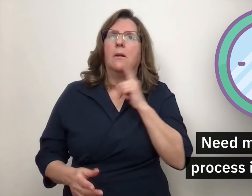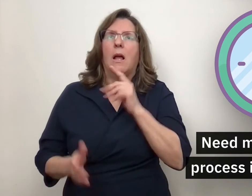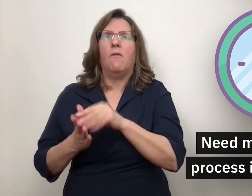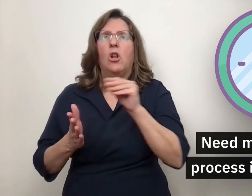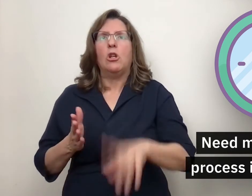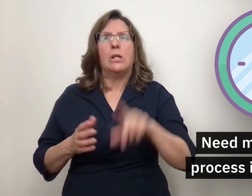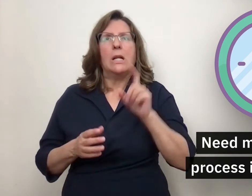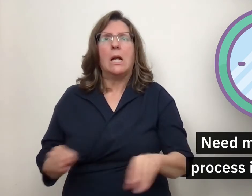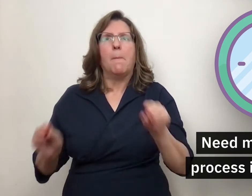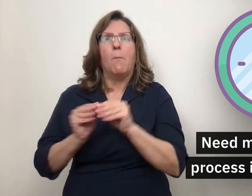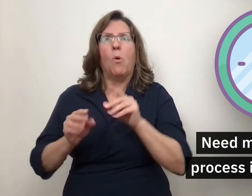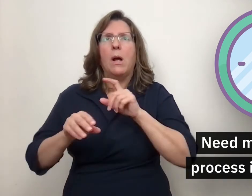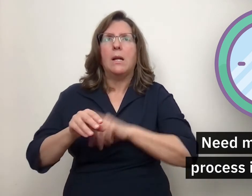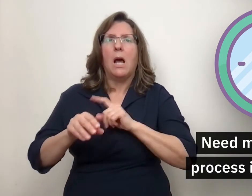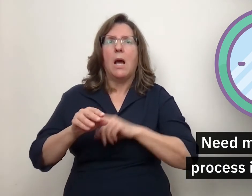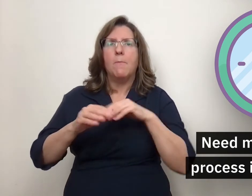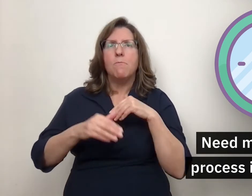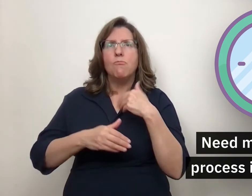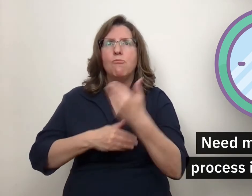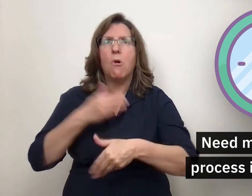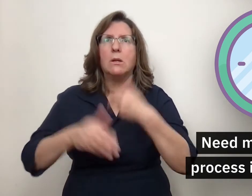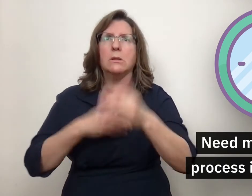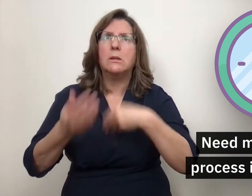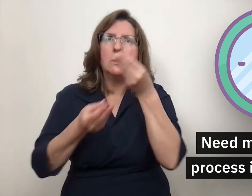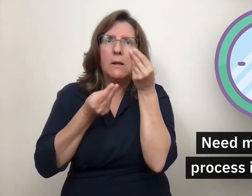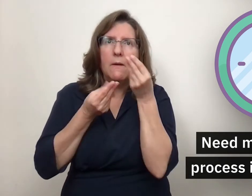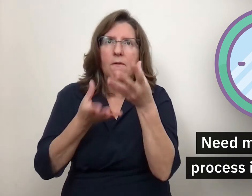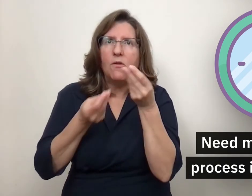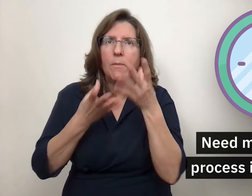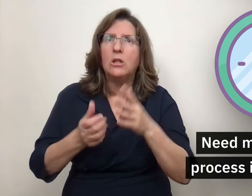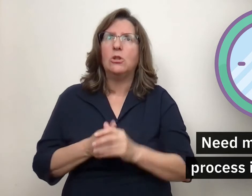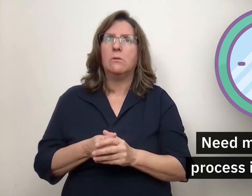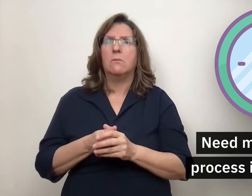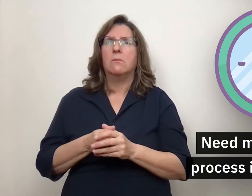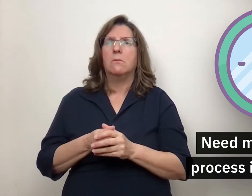Deaf learners need more time to process information.